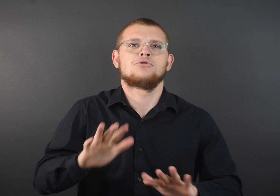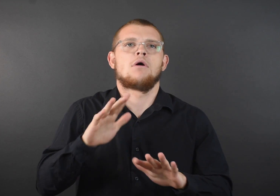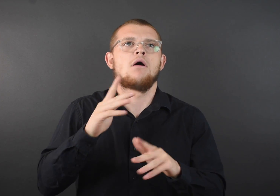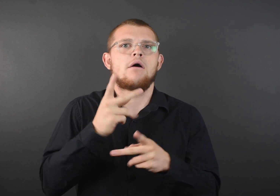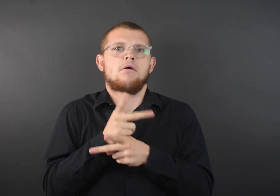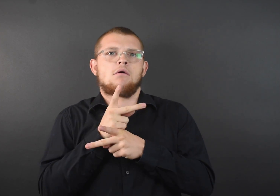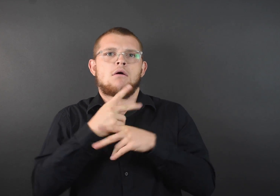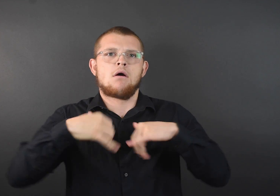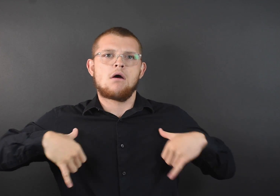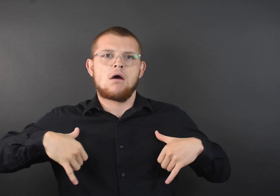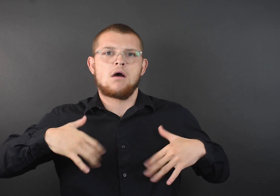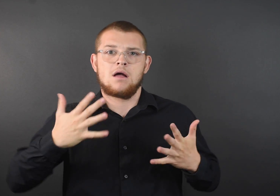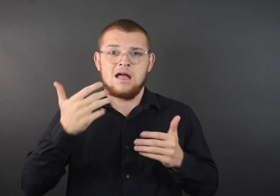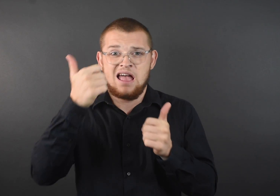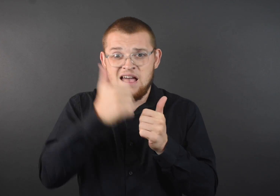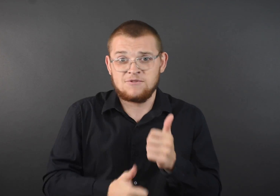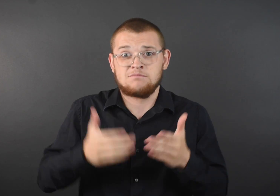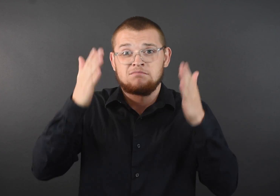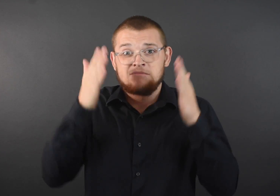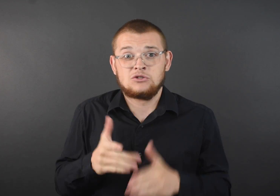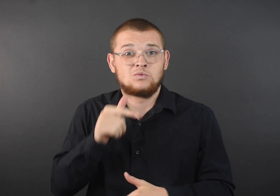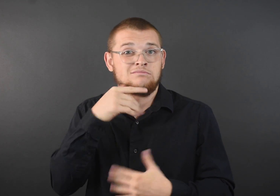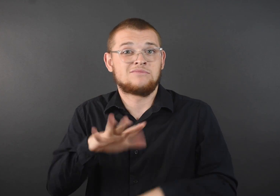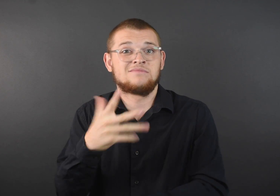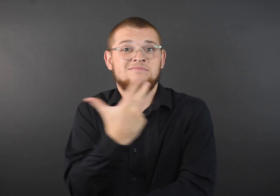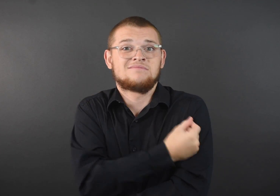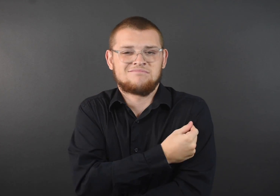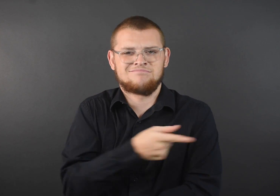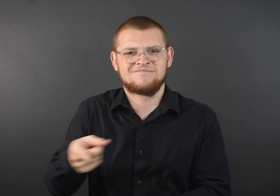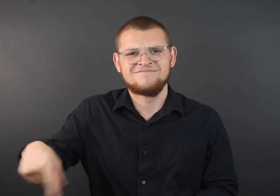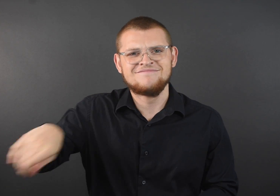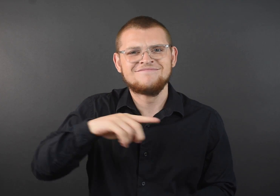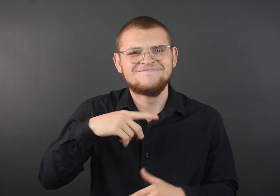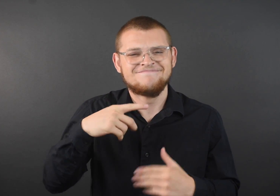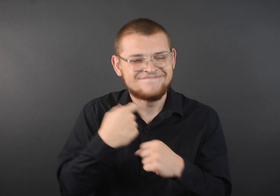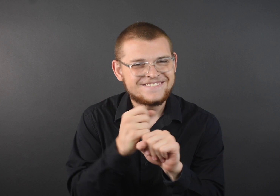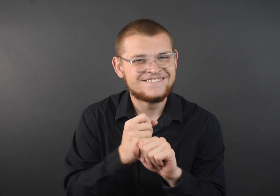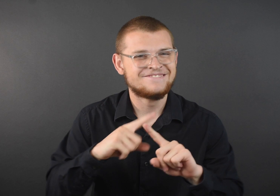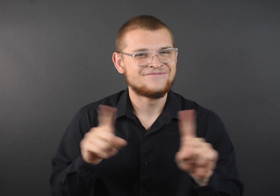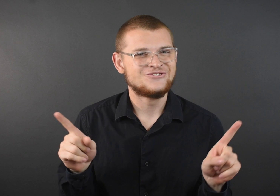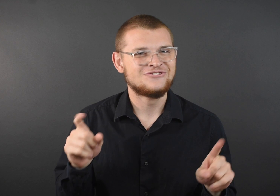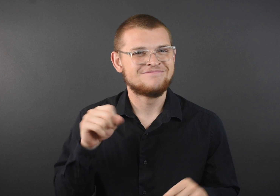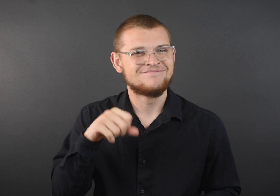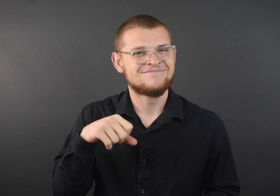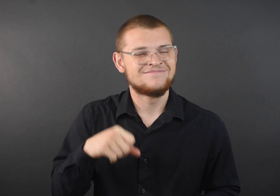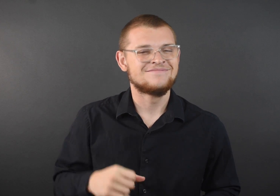we're celebrating that," Ehresmann said. "I don't care what kept them away before. ... Every person